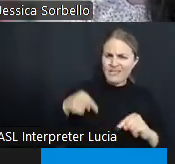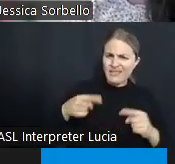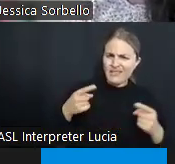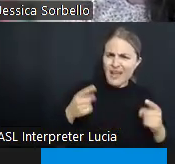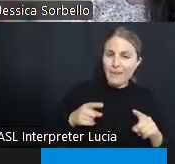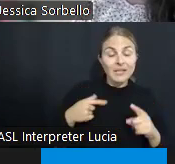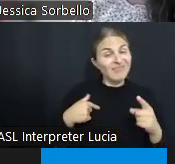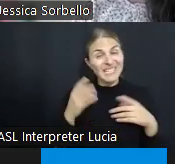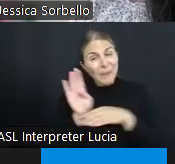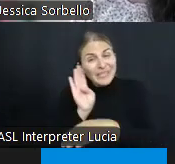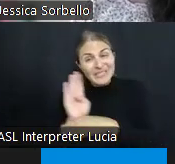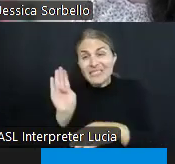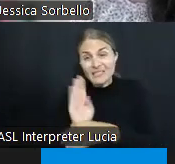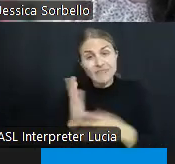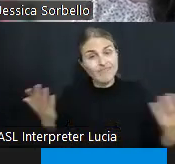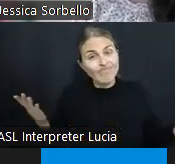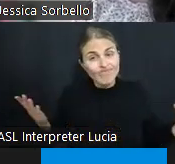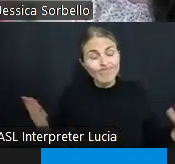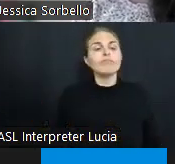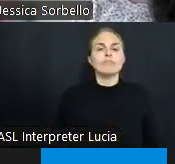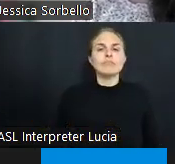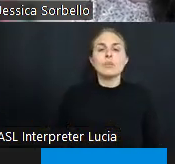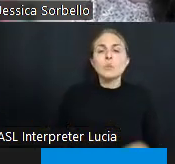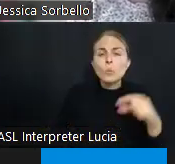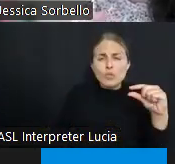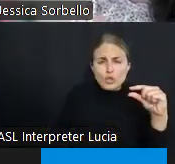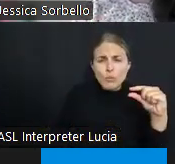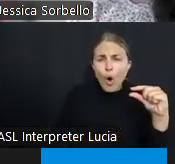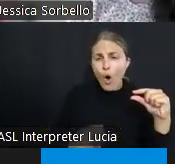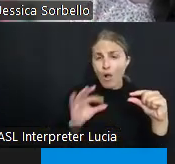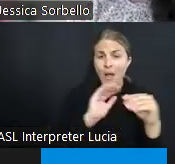and then mixed with other nonillicit substances is